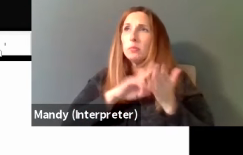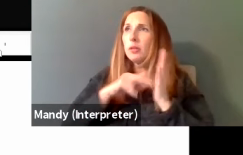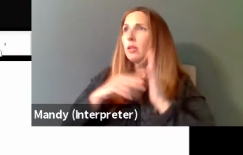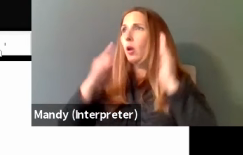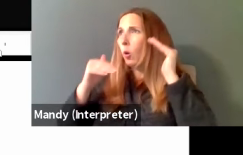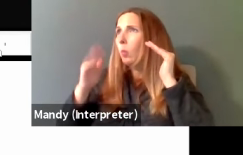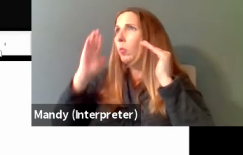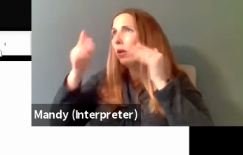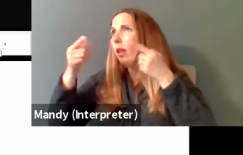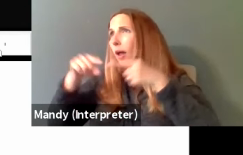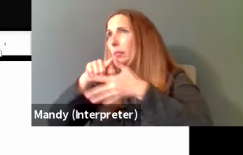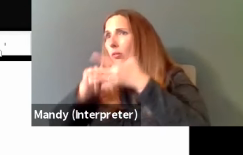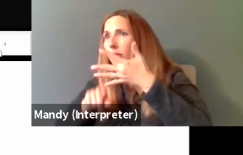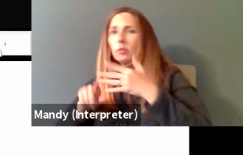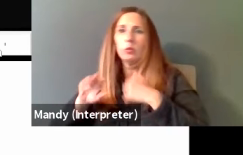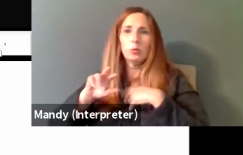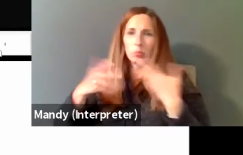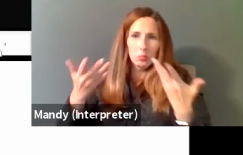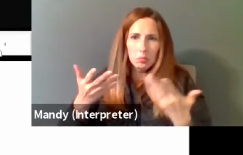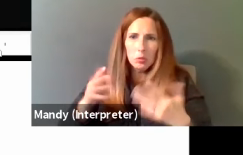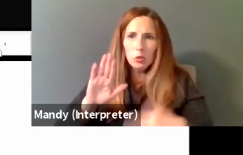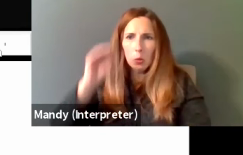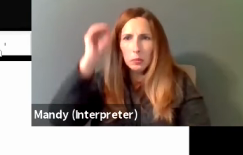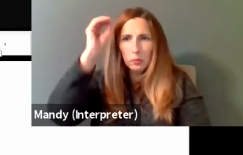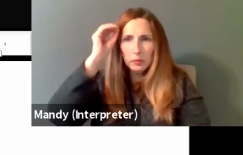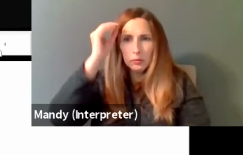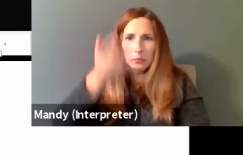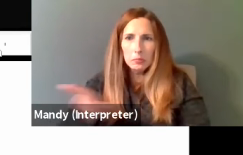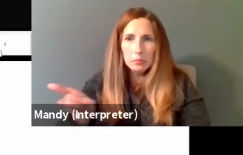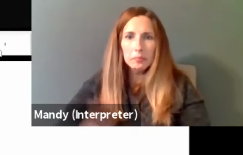in terms of the support it can give to your organization?